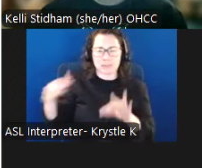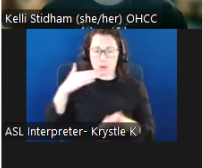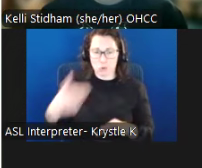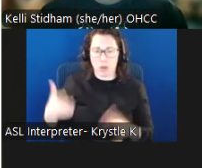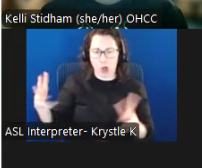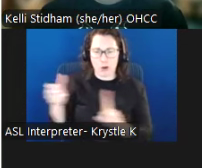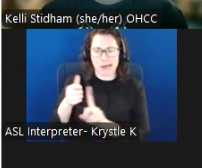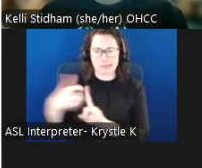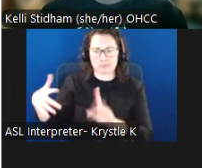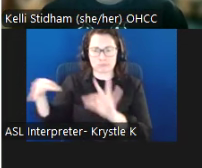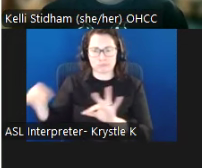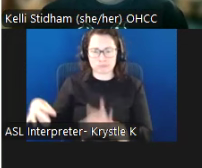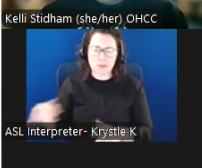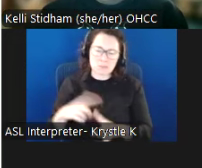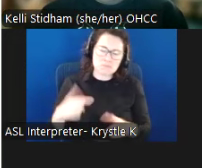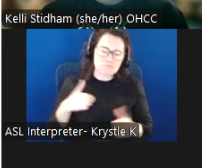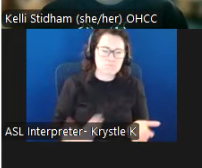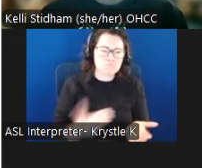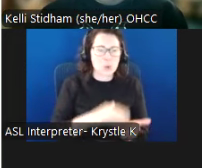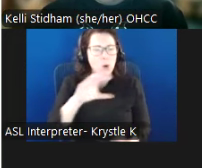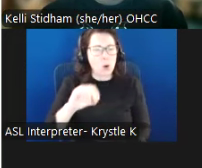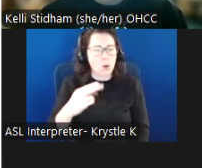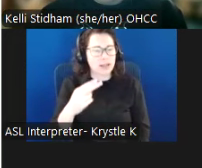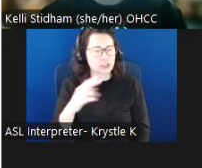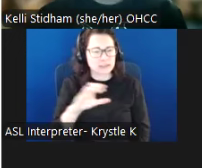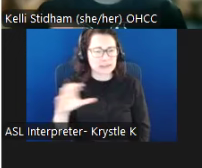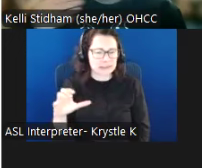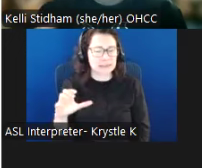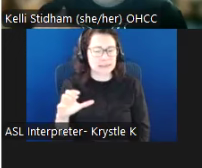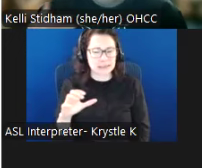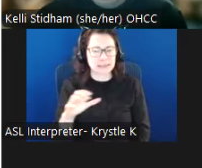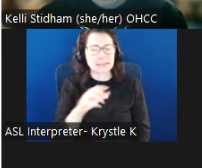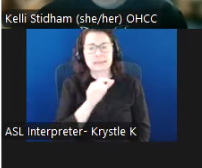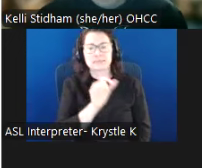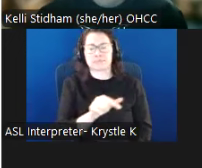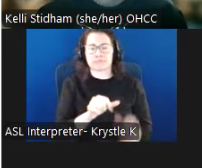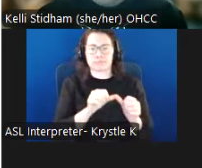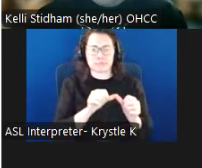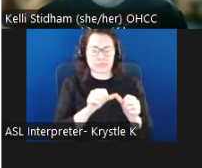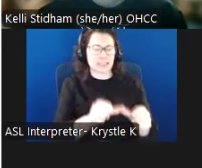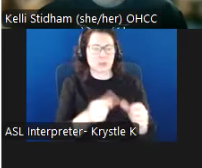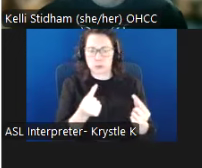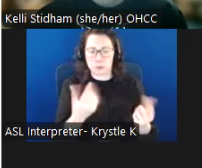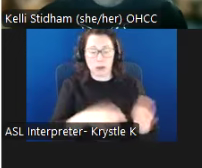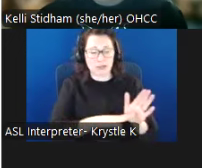um Oregon Homecare Commission is current